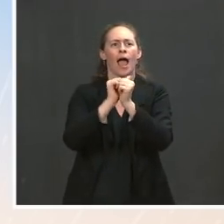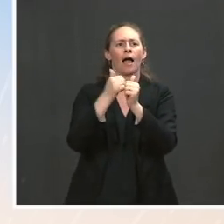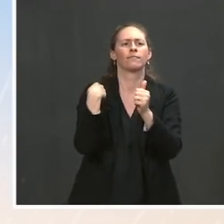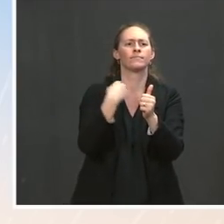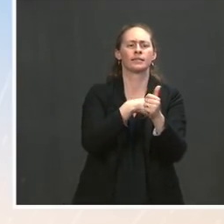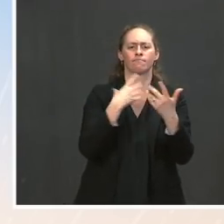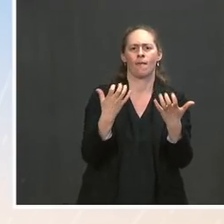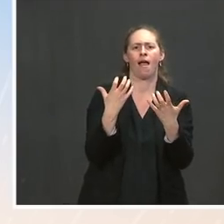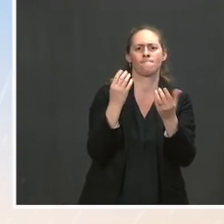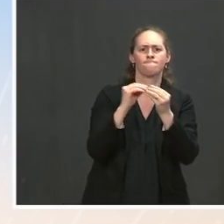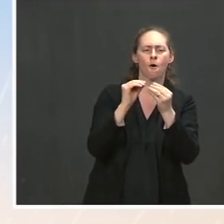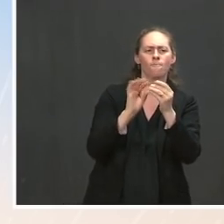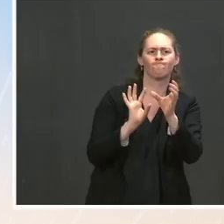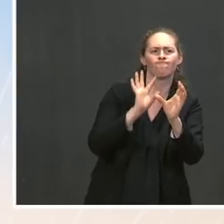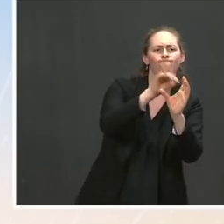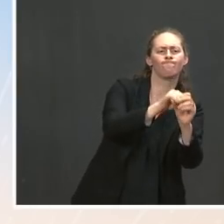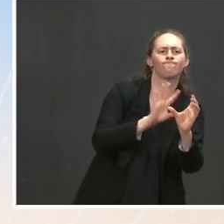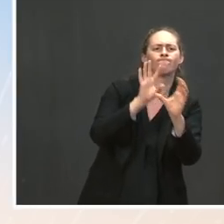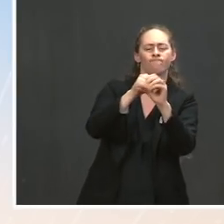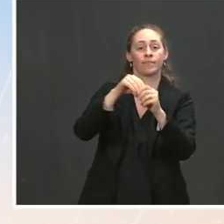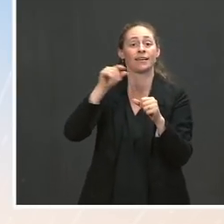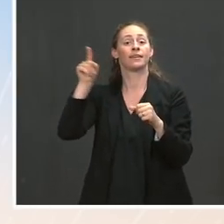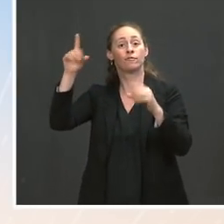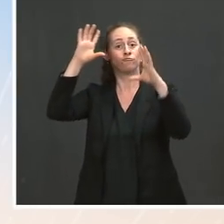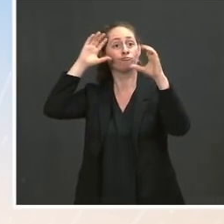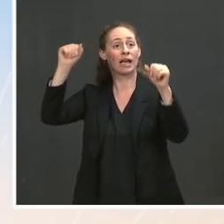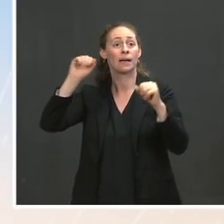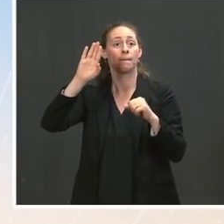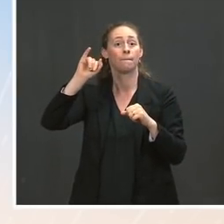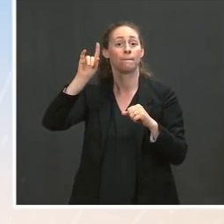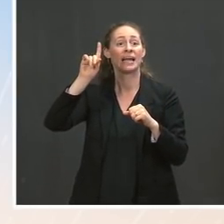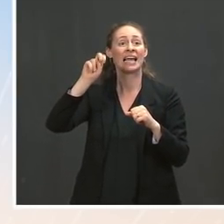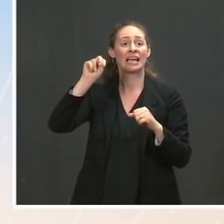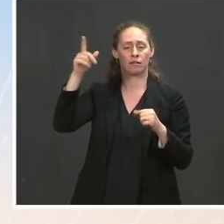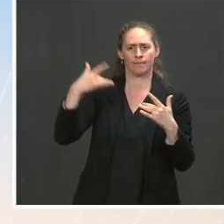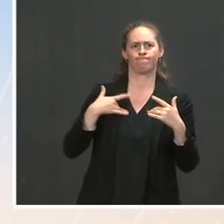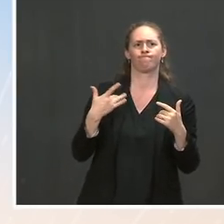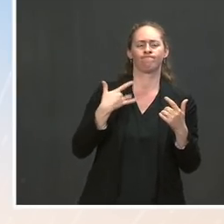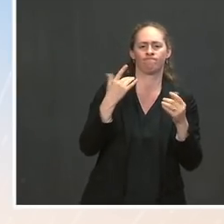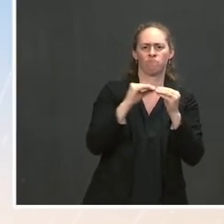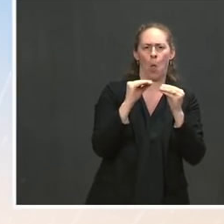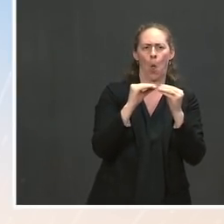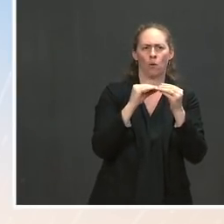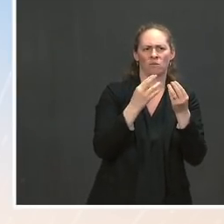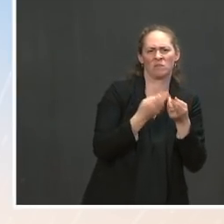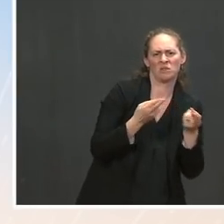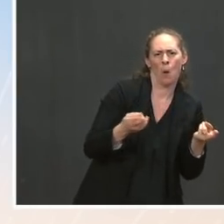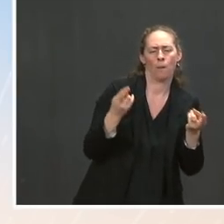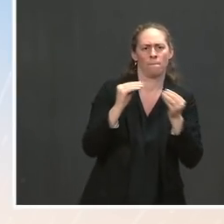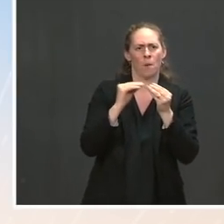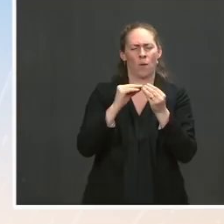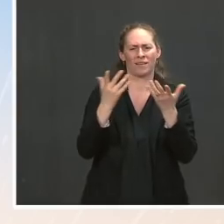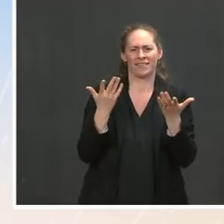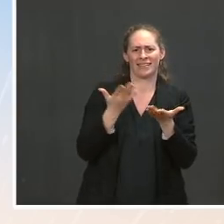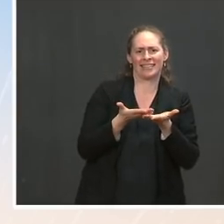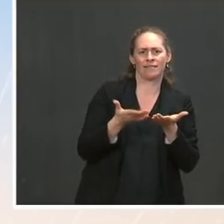But he certainly believes there's been a history of support for investing in infrastructure. He has had bipartisan meetings in the White House.